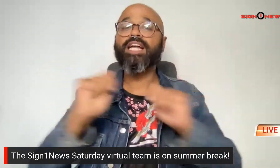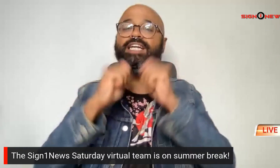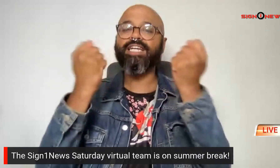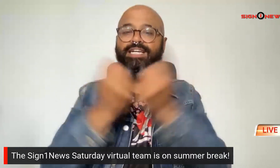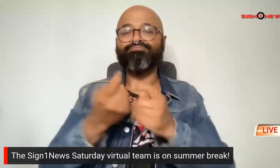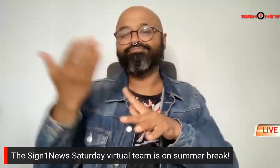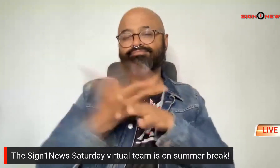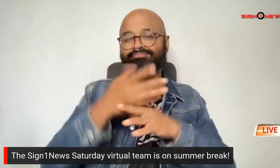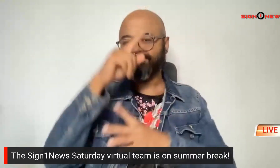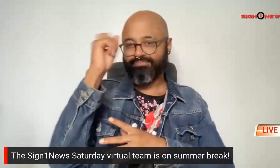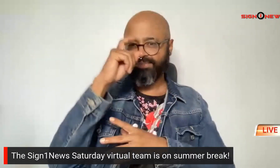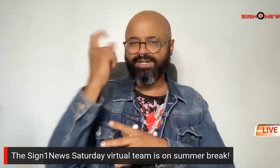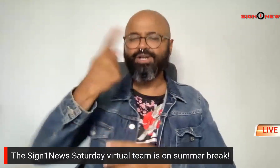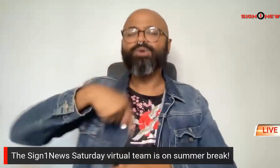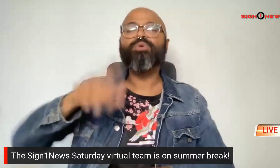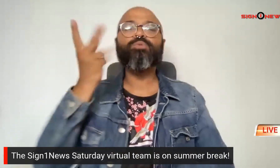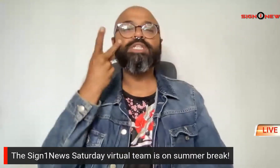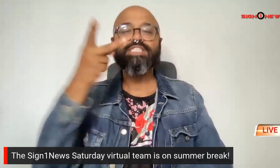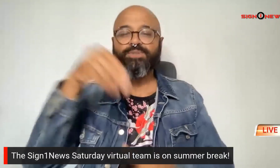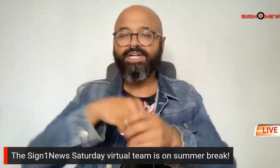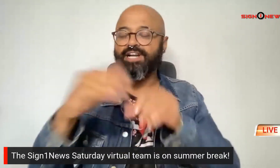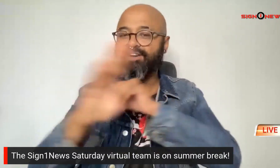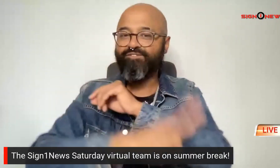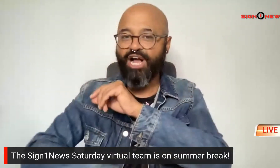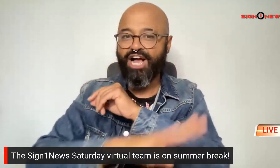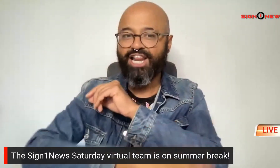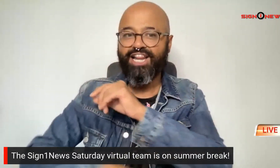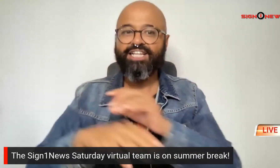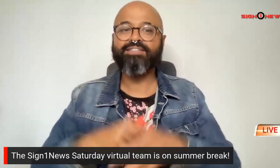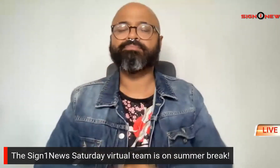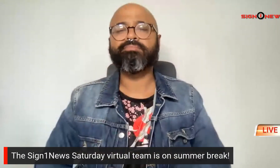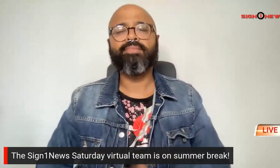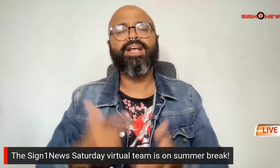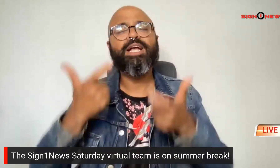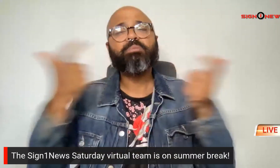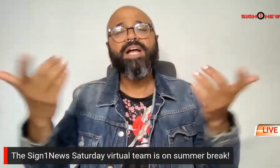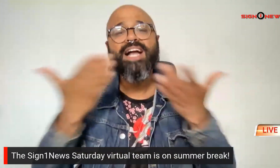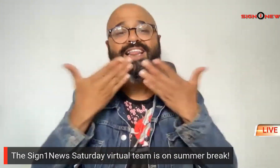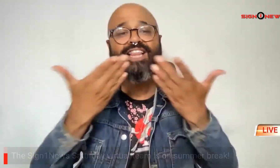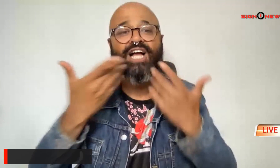virtual show team is taking a break for the summer will see you again in the fall a big